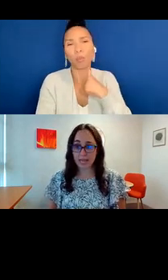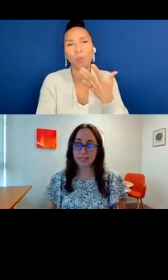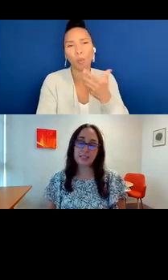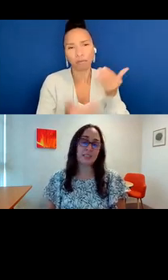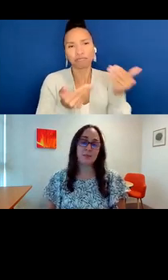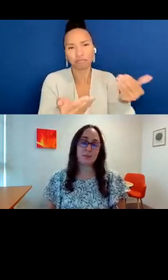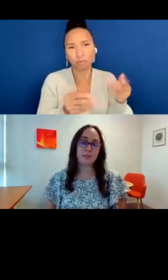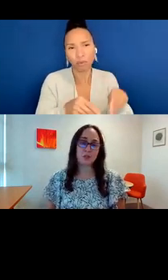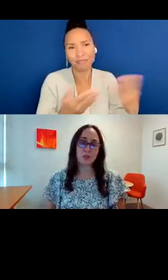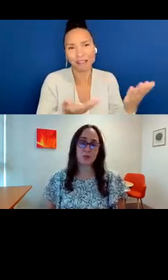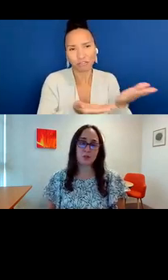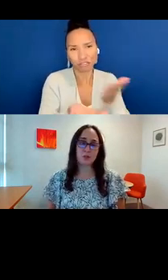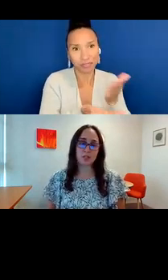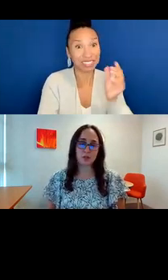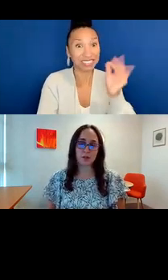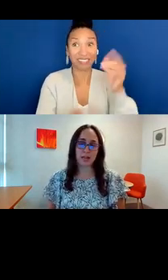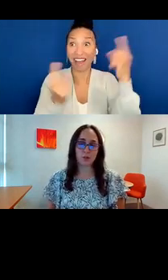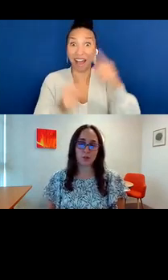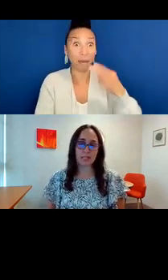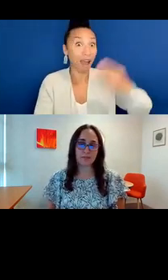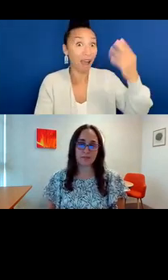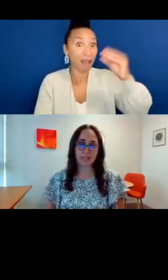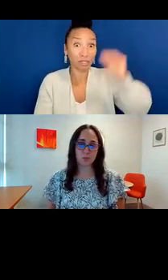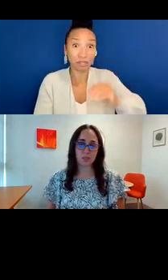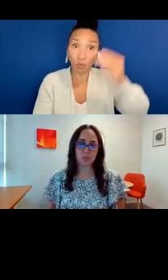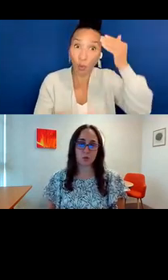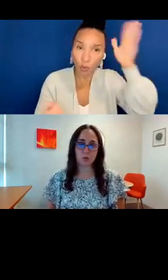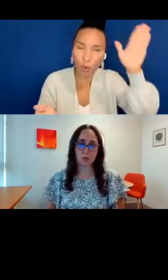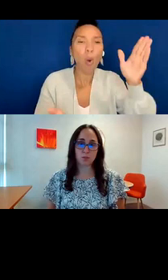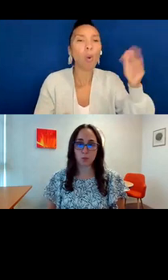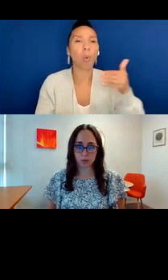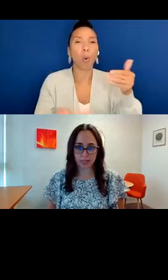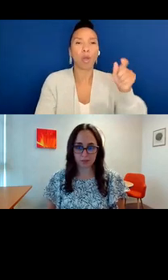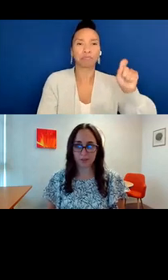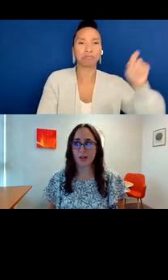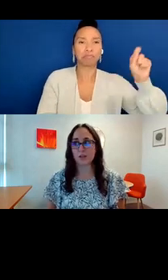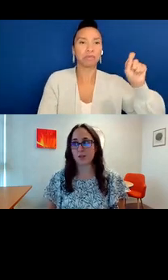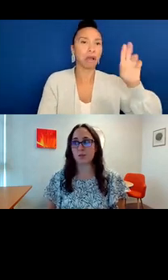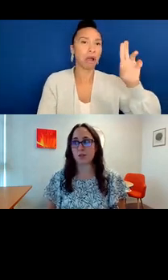That's OK please use those unknown categories if that's what's most appropriate for how